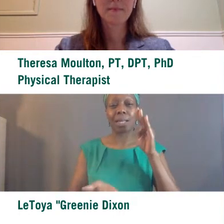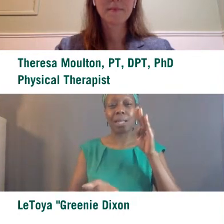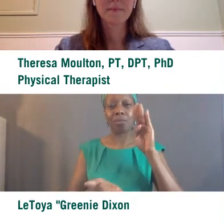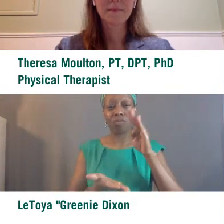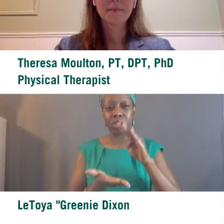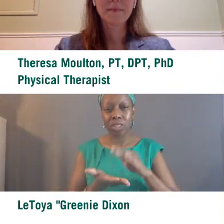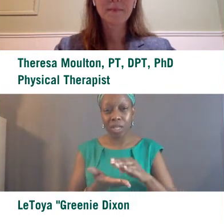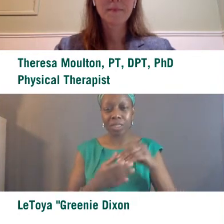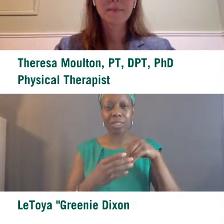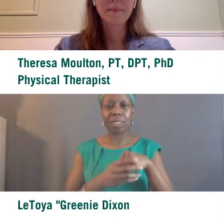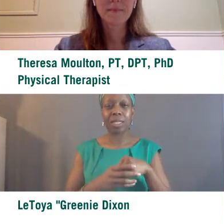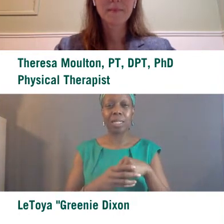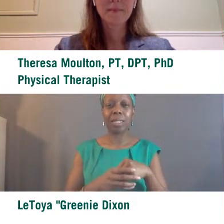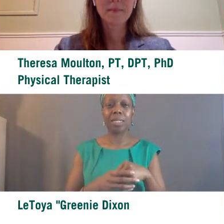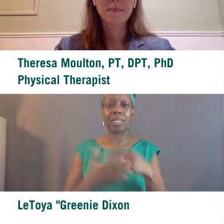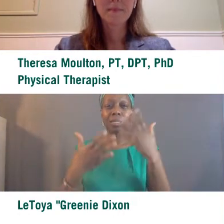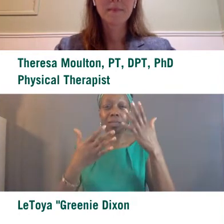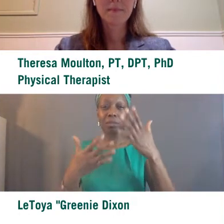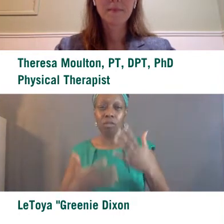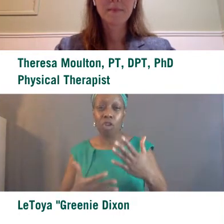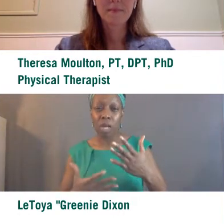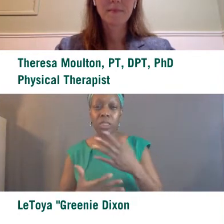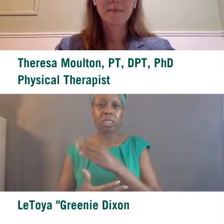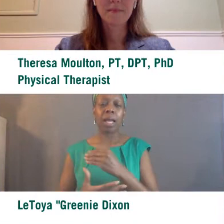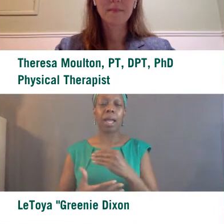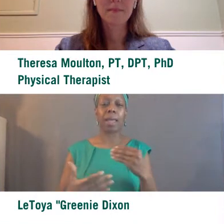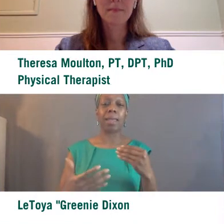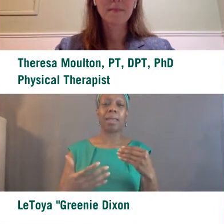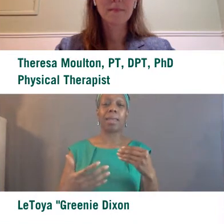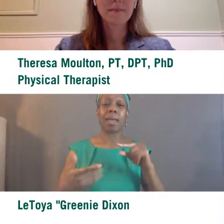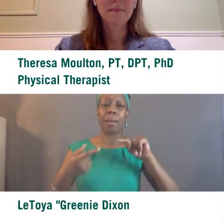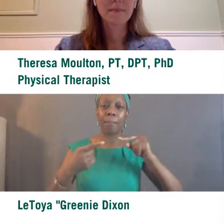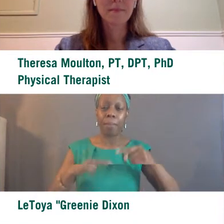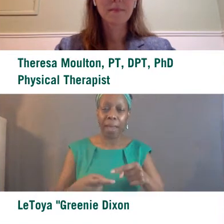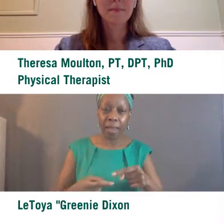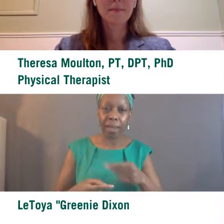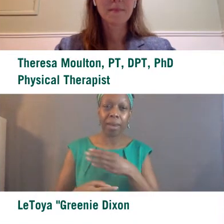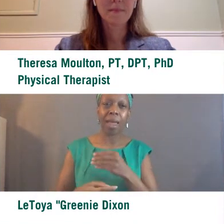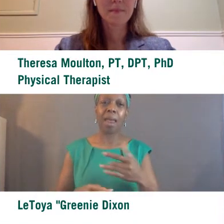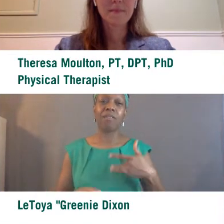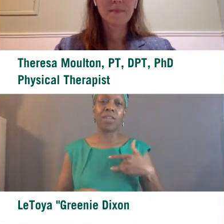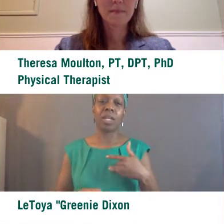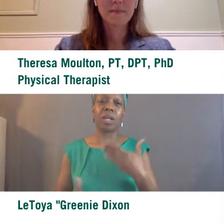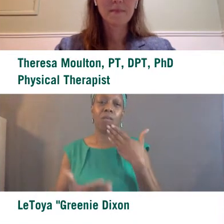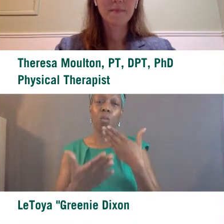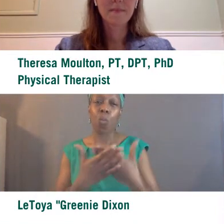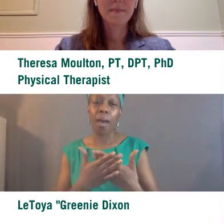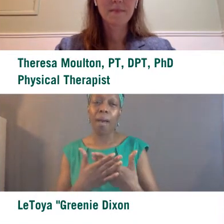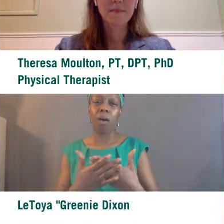of improvement of wellbeing. So I think that's an important aspect